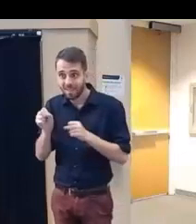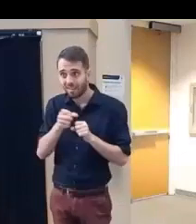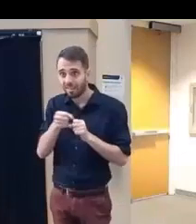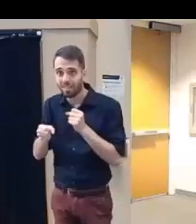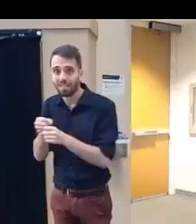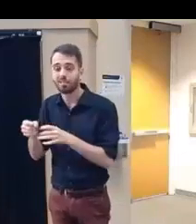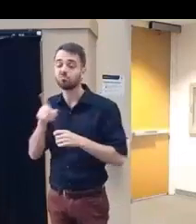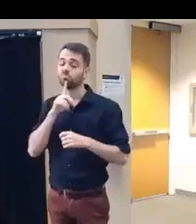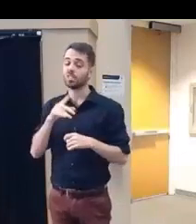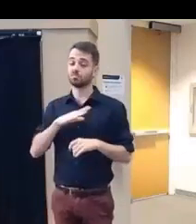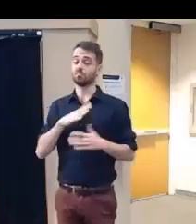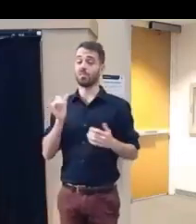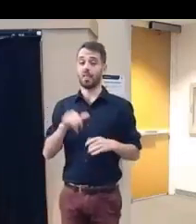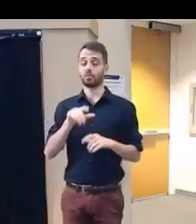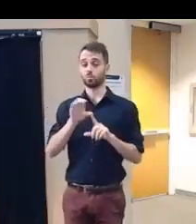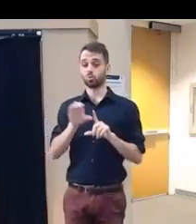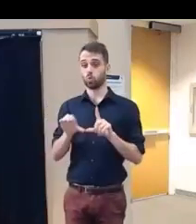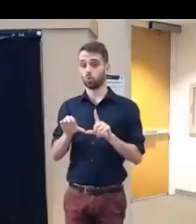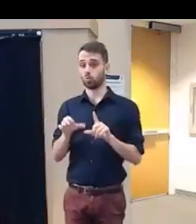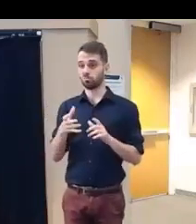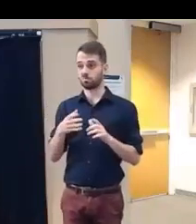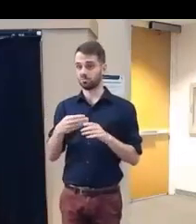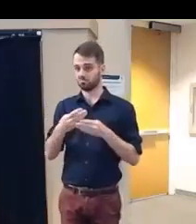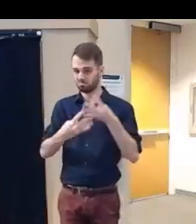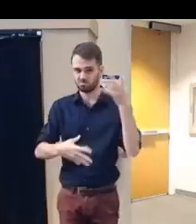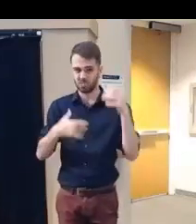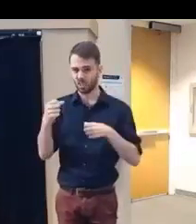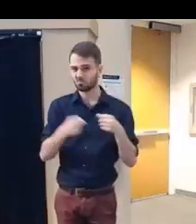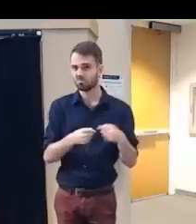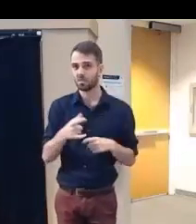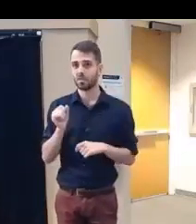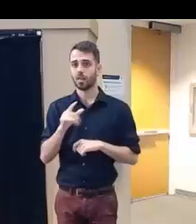lended itself really well to our initiative it didn't really spur from that other than what I